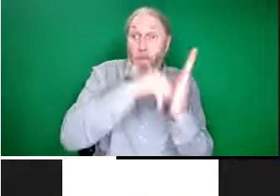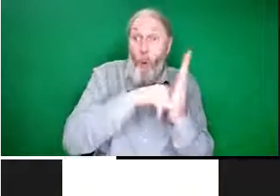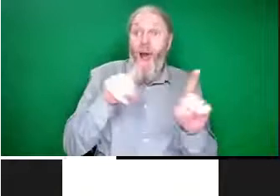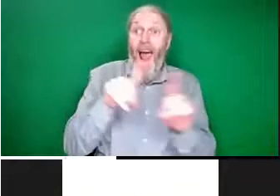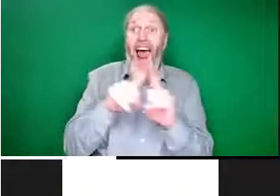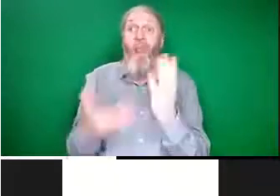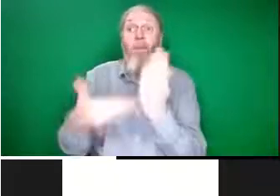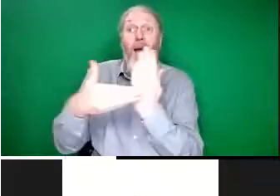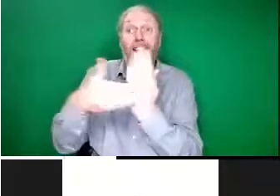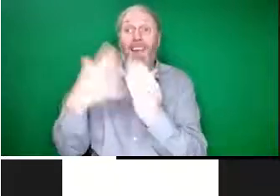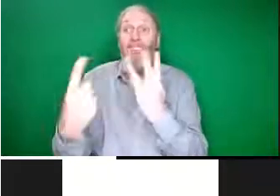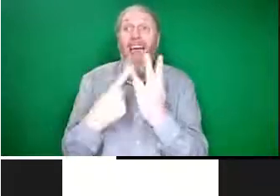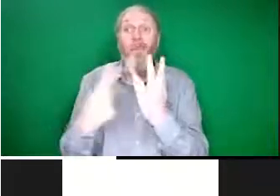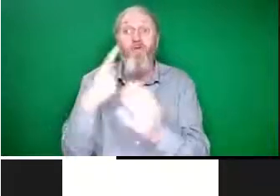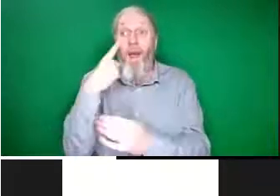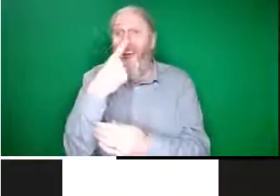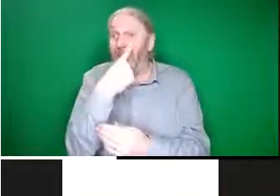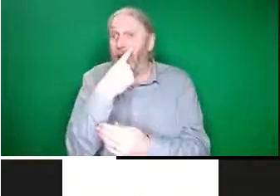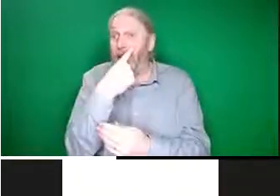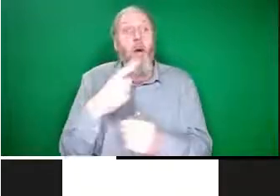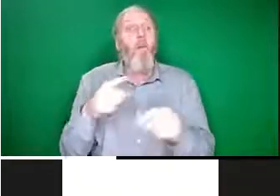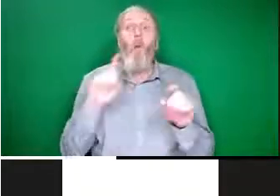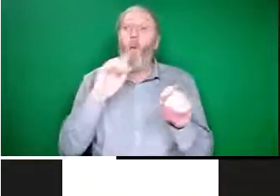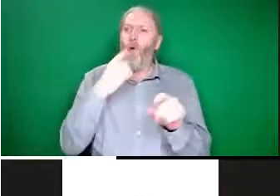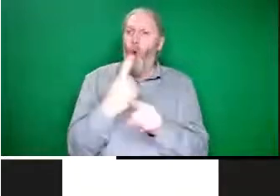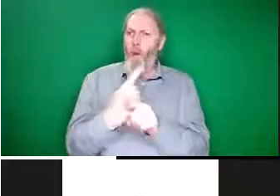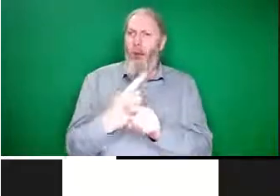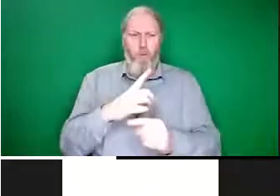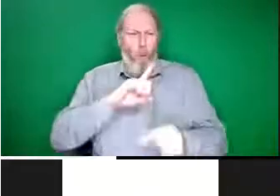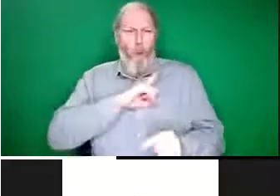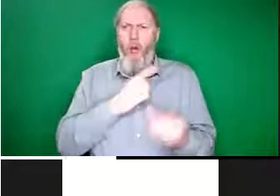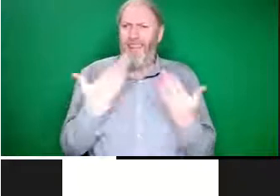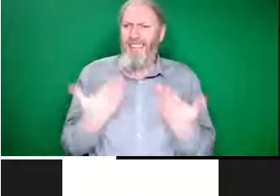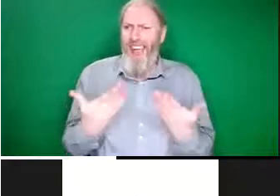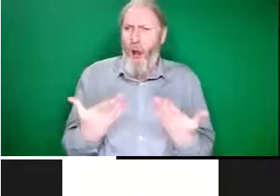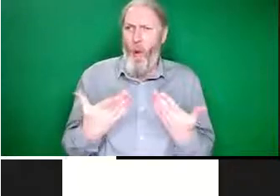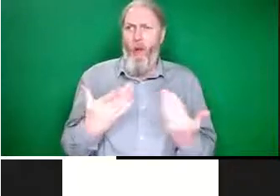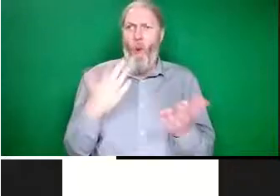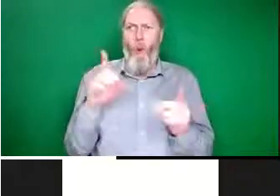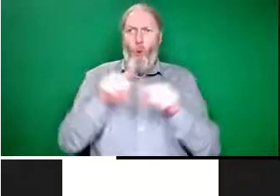So, the report has these key sections, there are three of them. It is a relatively snappy report.